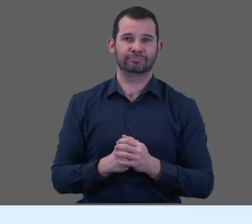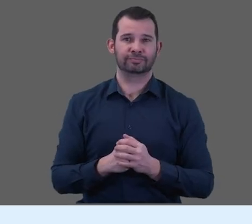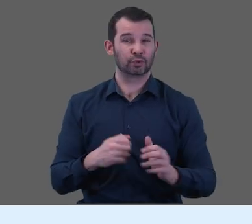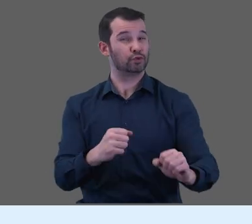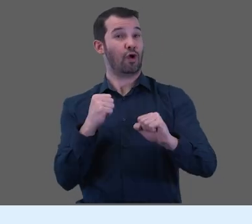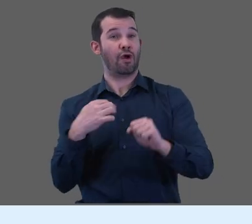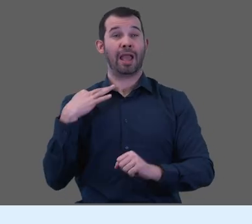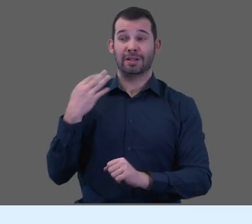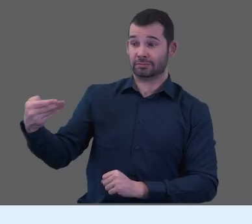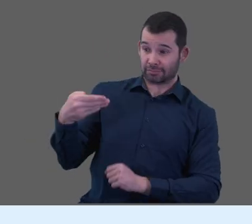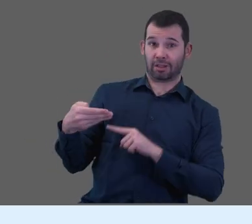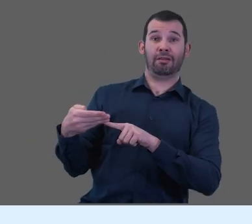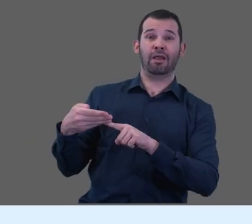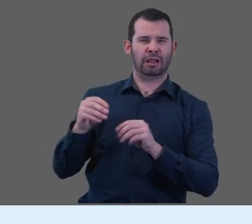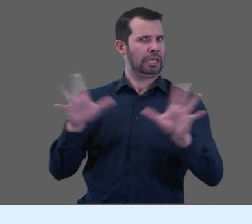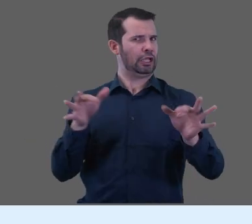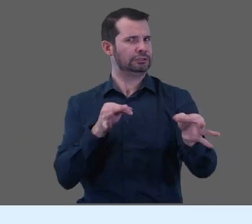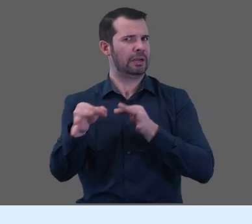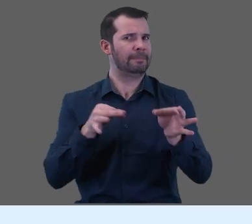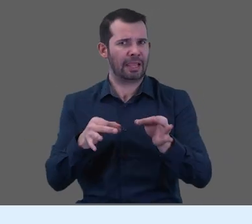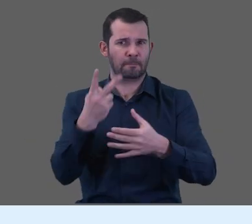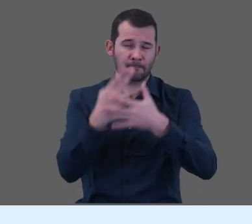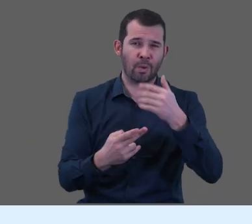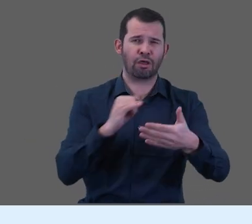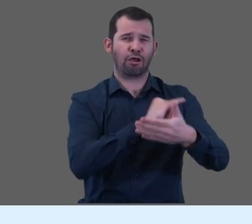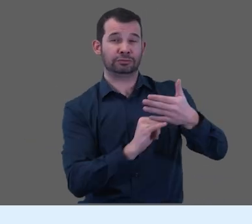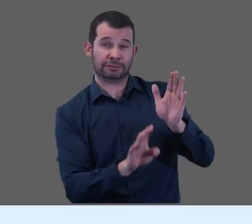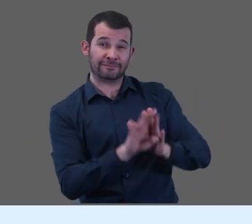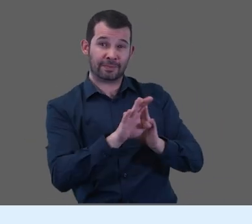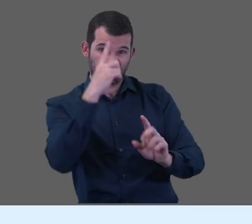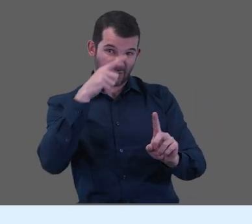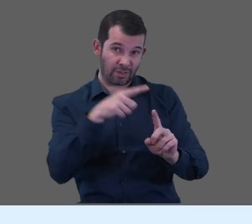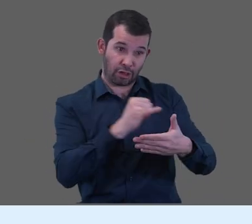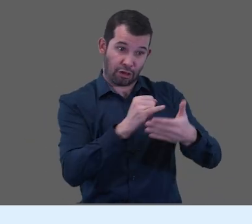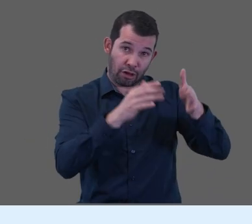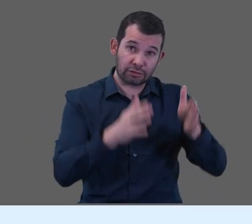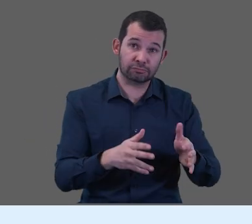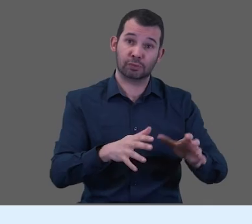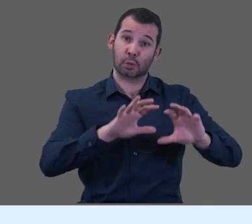Strong applications clearly explain both the artistic development for the artist,